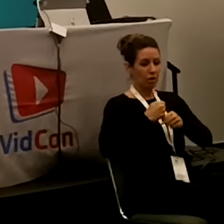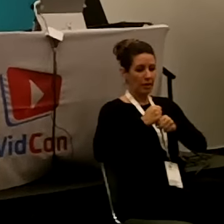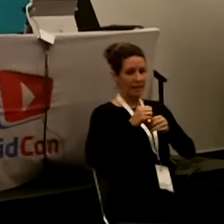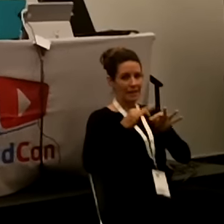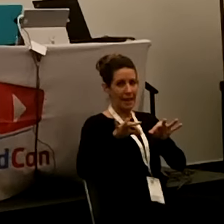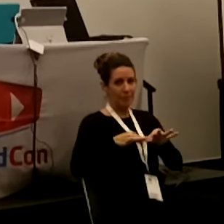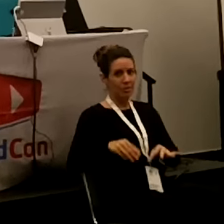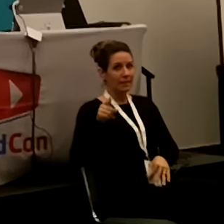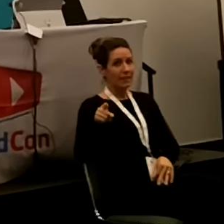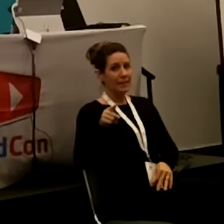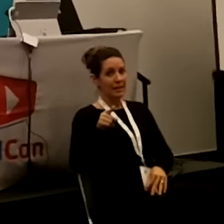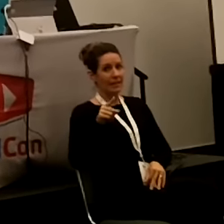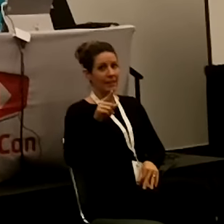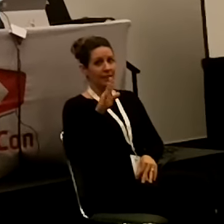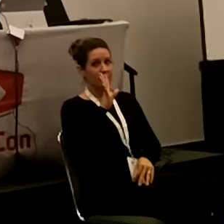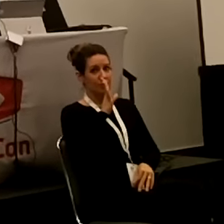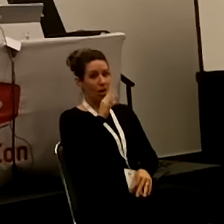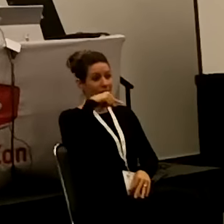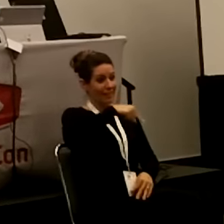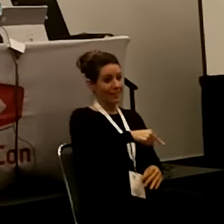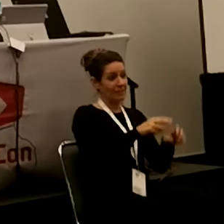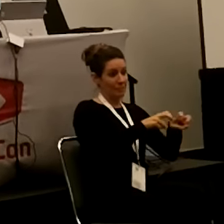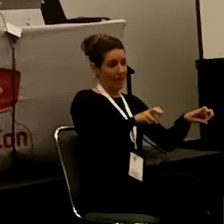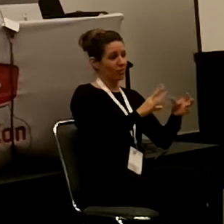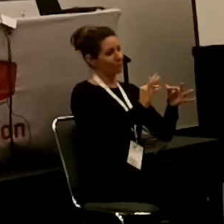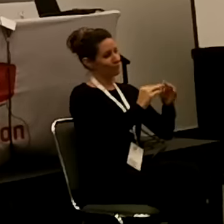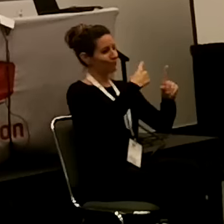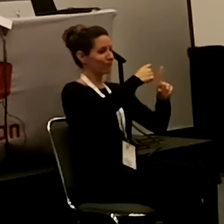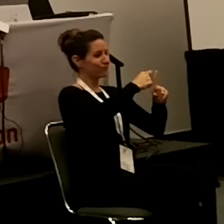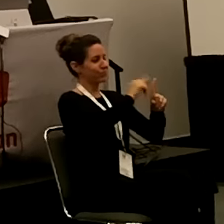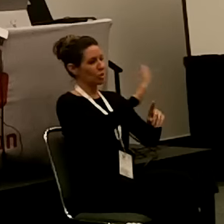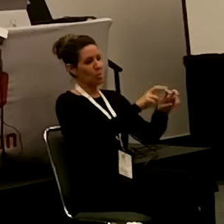He talked up this panel, by the way, Rikki,